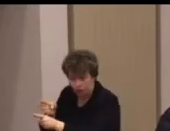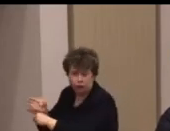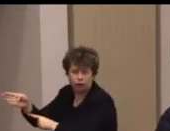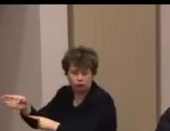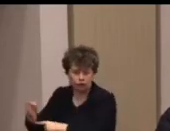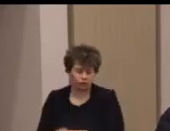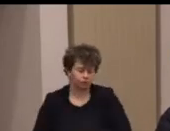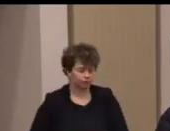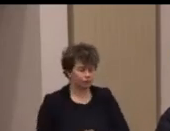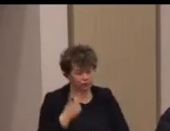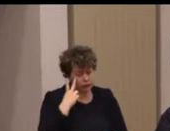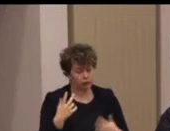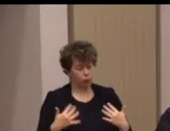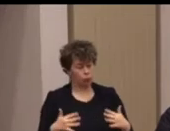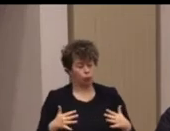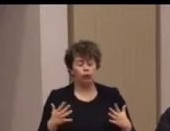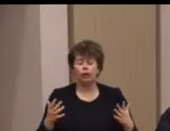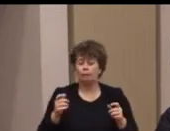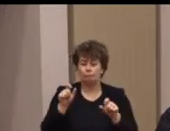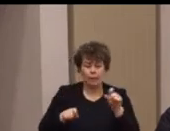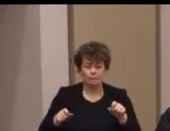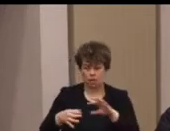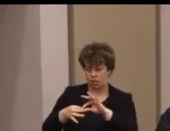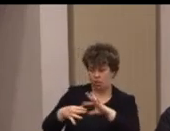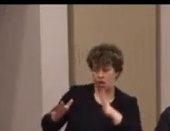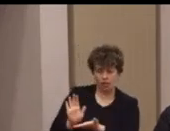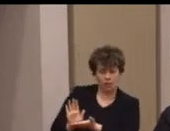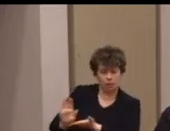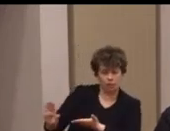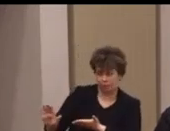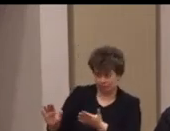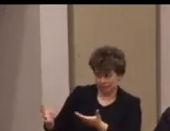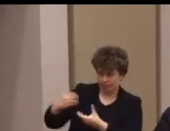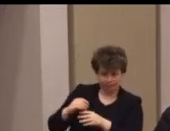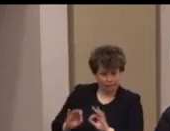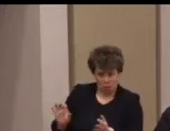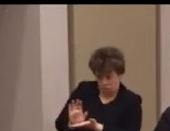marginalisations and exclusion on the ground, and that is why we are framing our own narratives